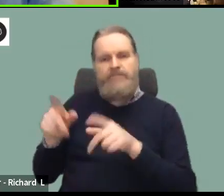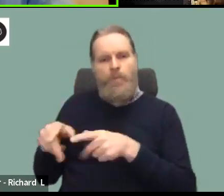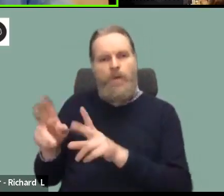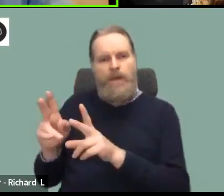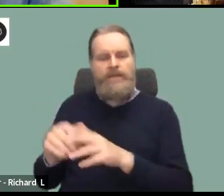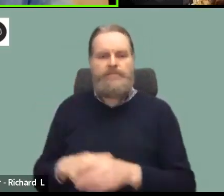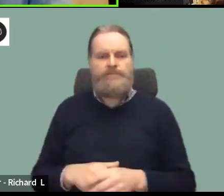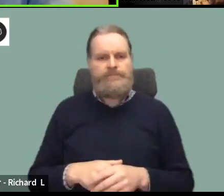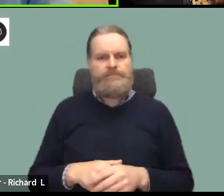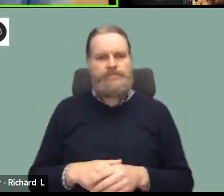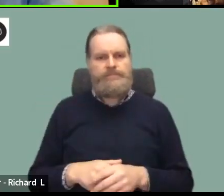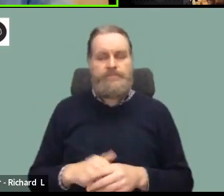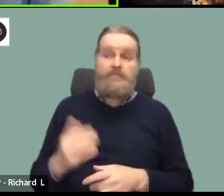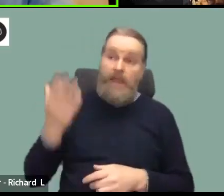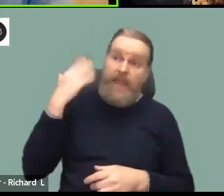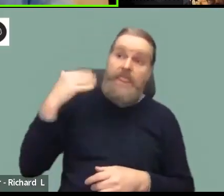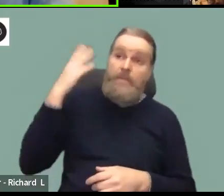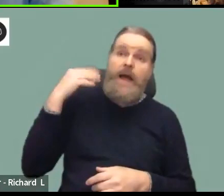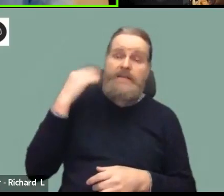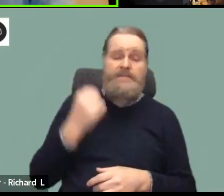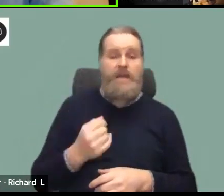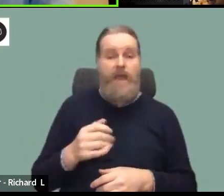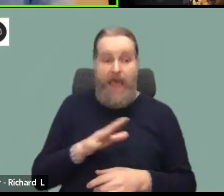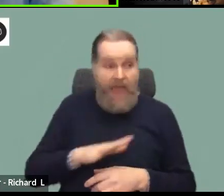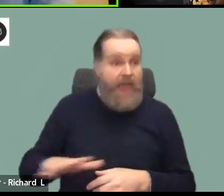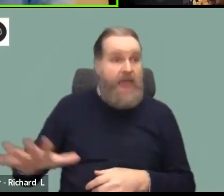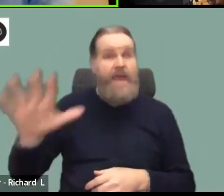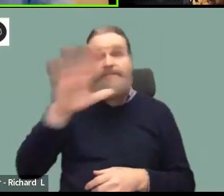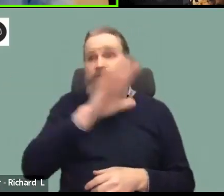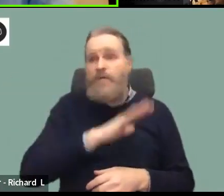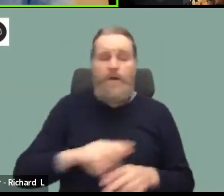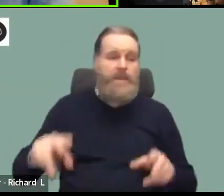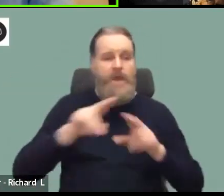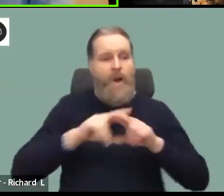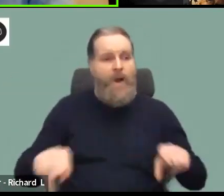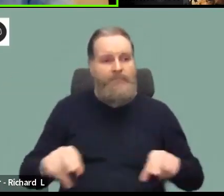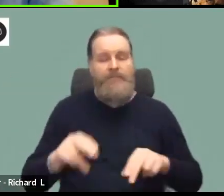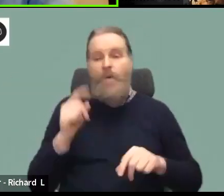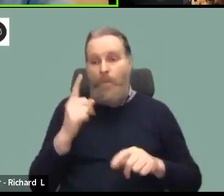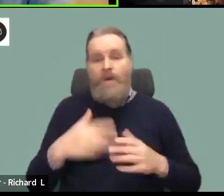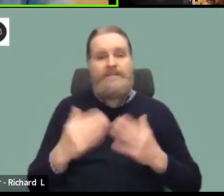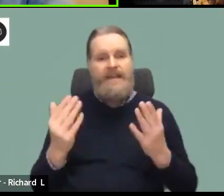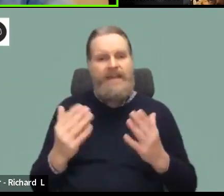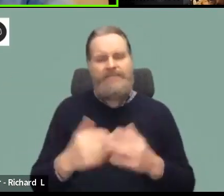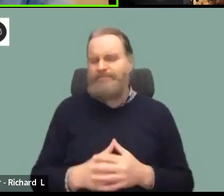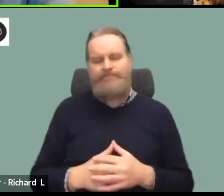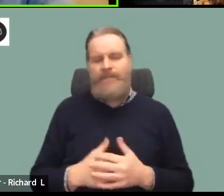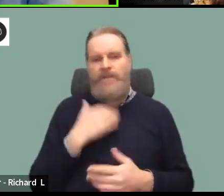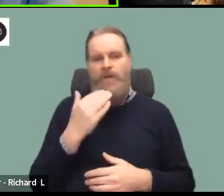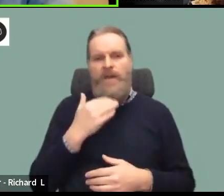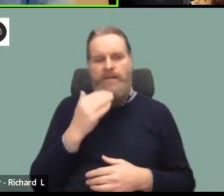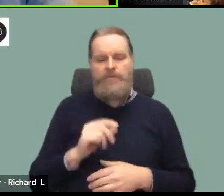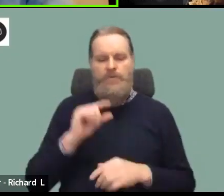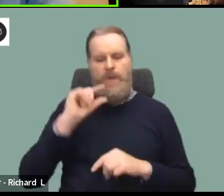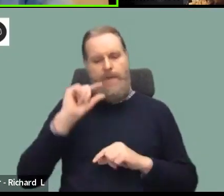not been enough. and his and history also tells us and history also tells us that because there isn't enough. We need to find that way We need to find out way of doing an We need to find out way of doing